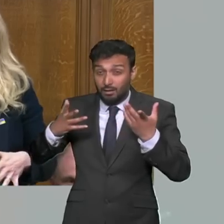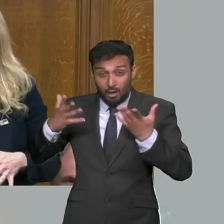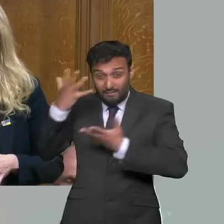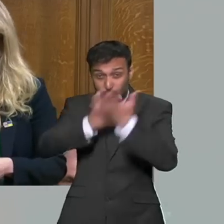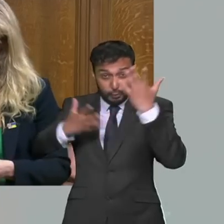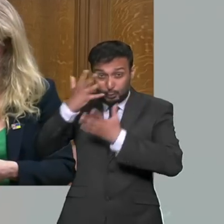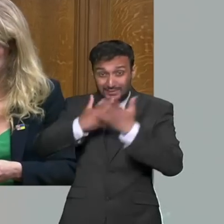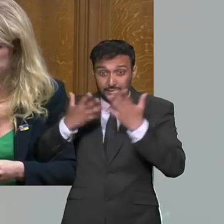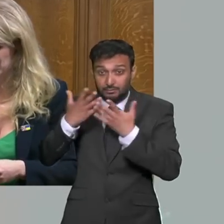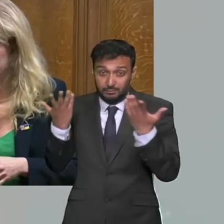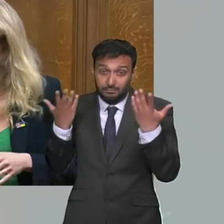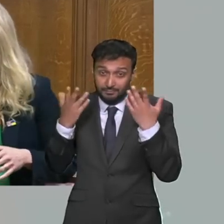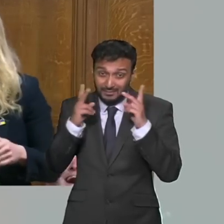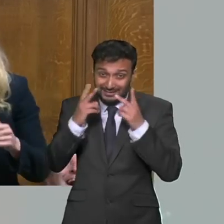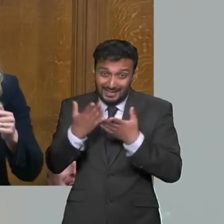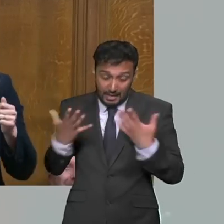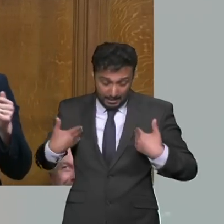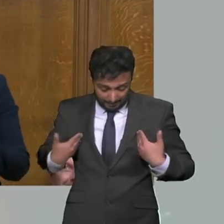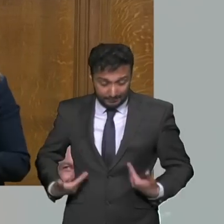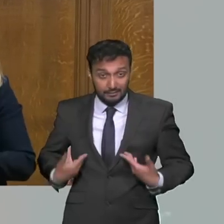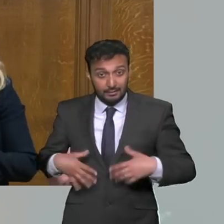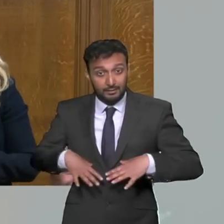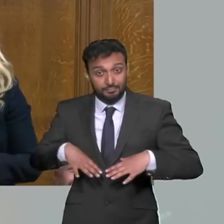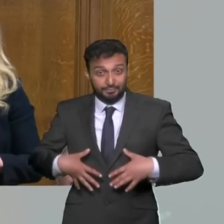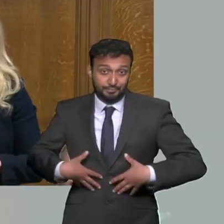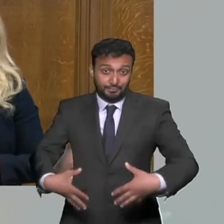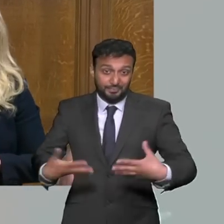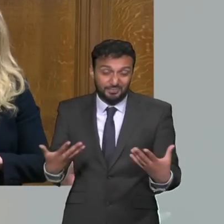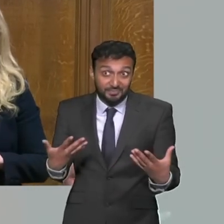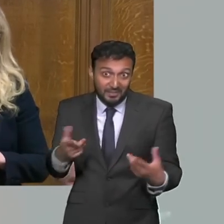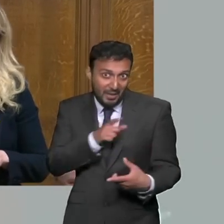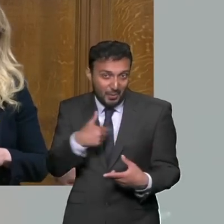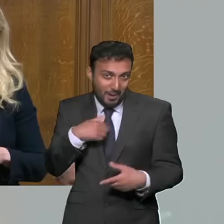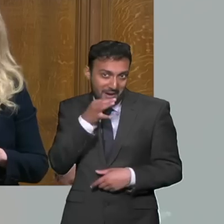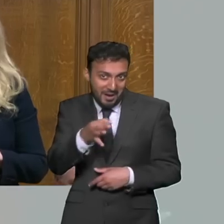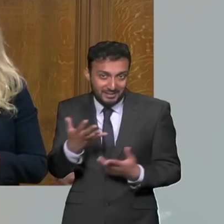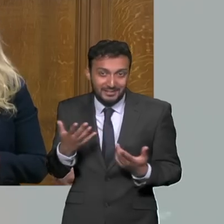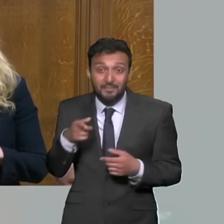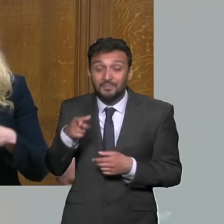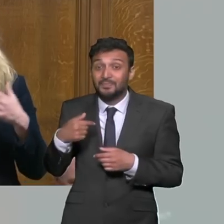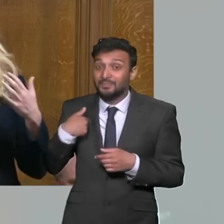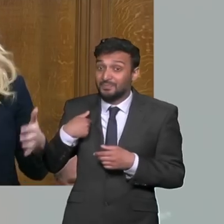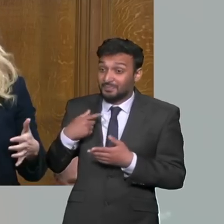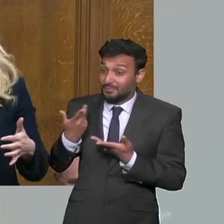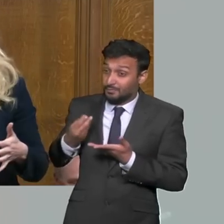The taxpayer is spending five to six billion quid a year and we have some of the highest